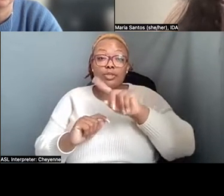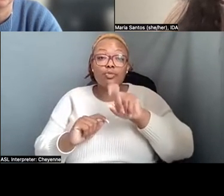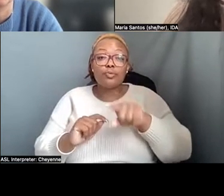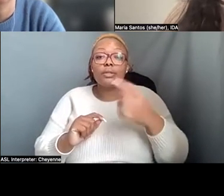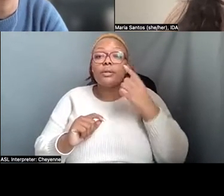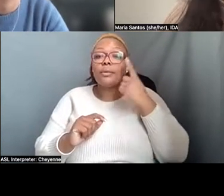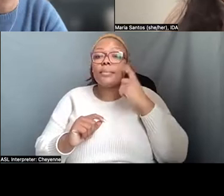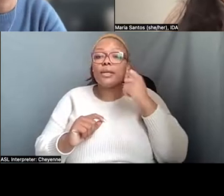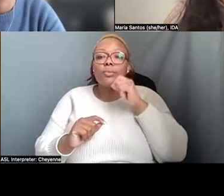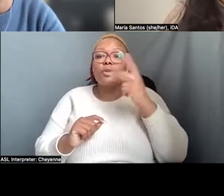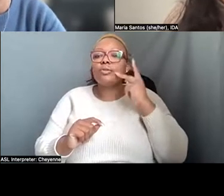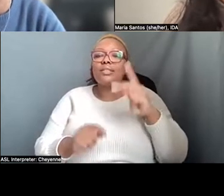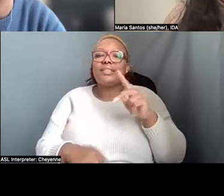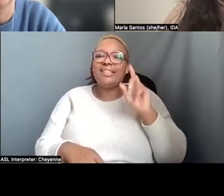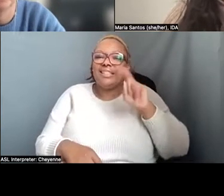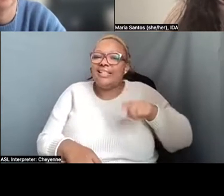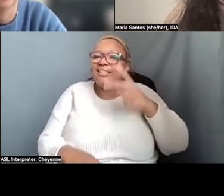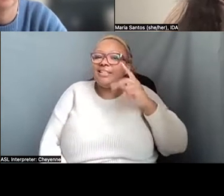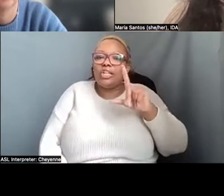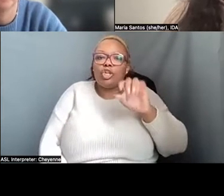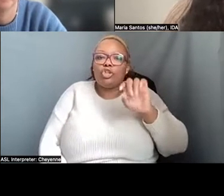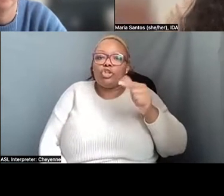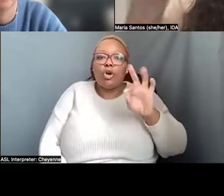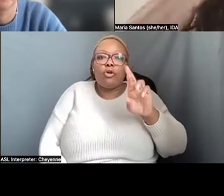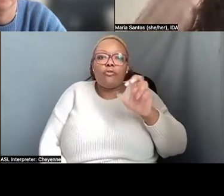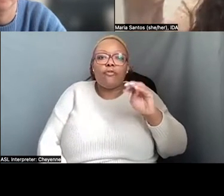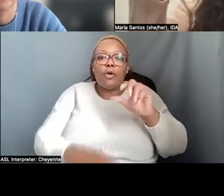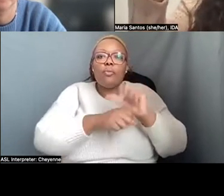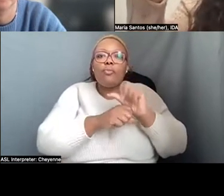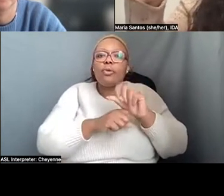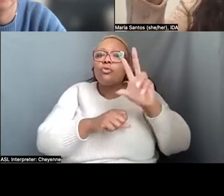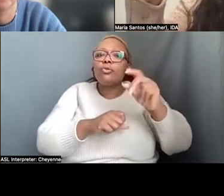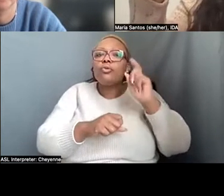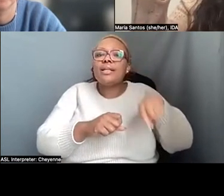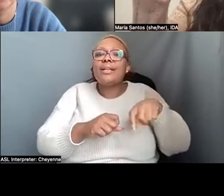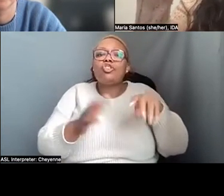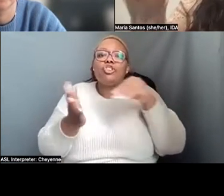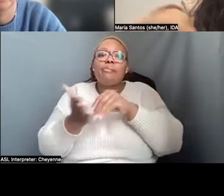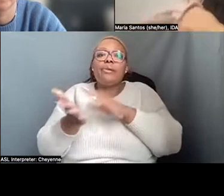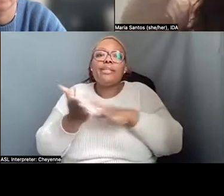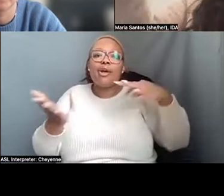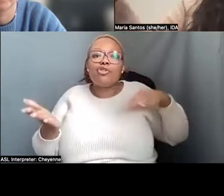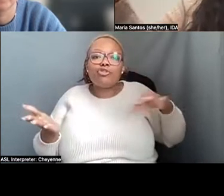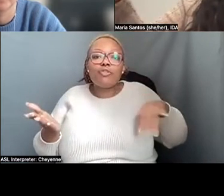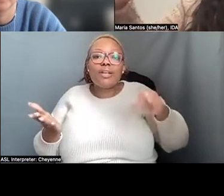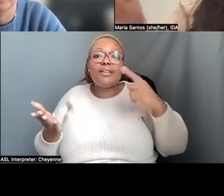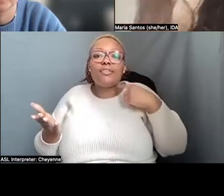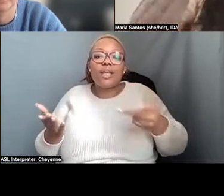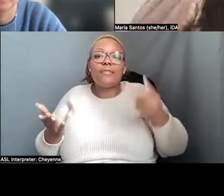What we just need is for you to write down the credit. So, if you have two past feature films, you have to write down the credit.